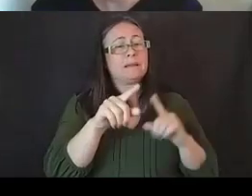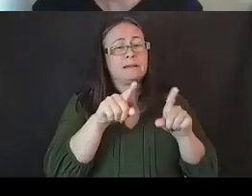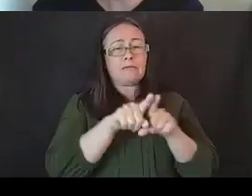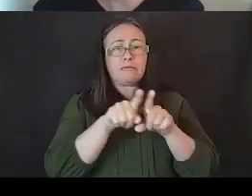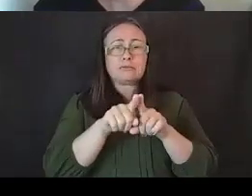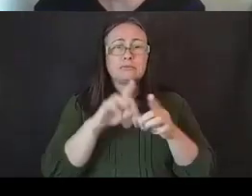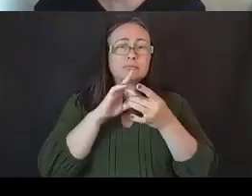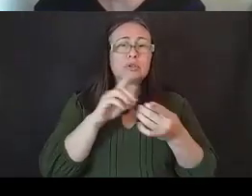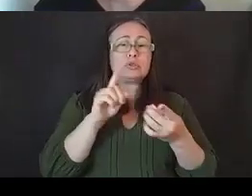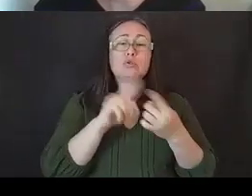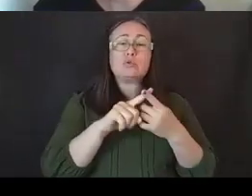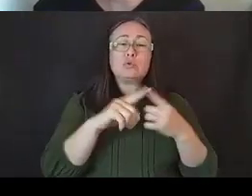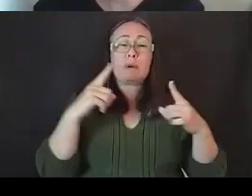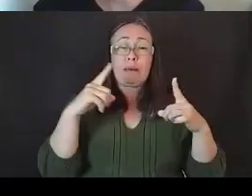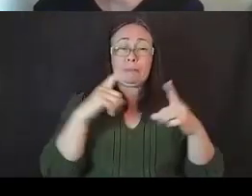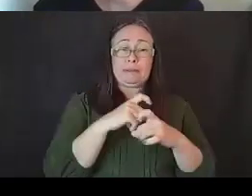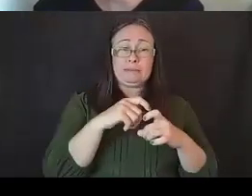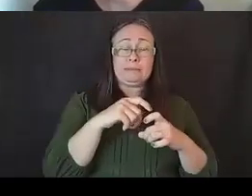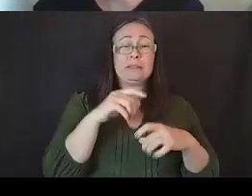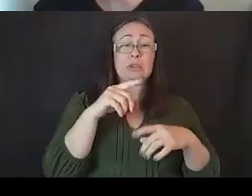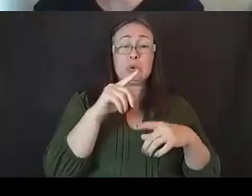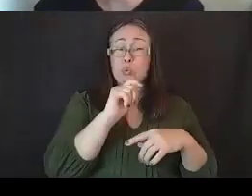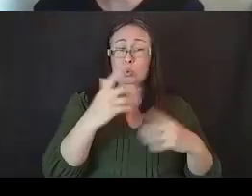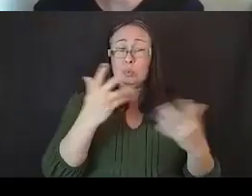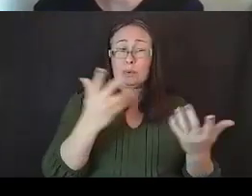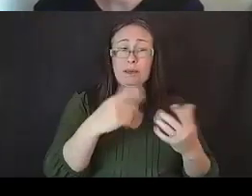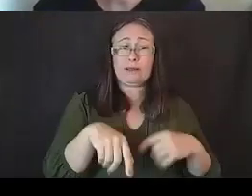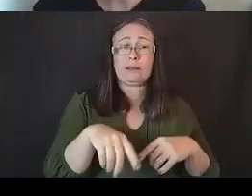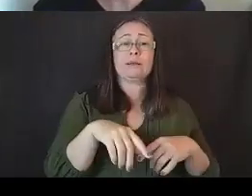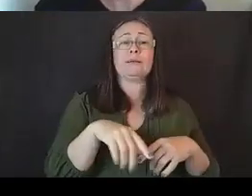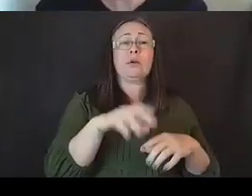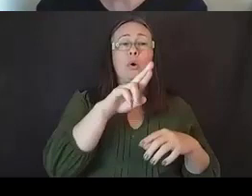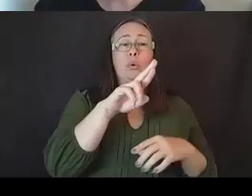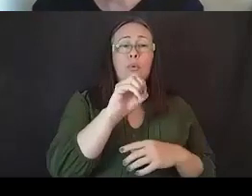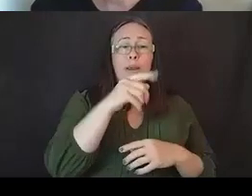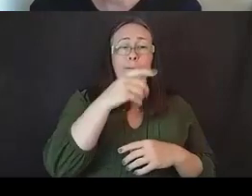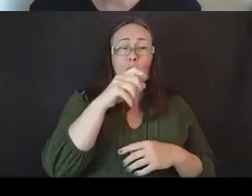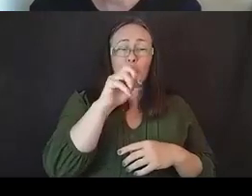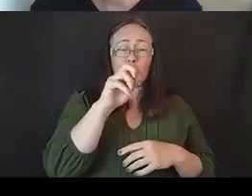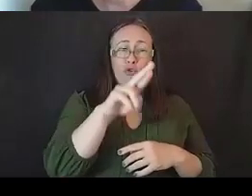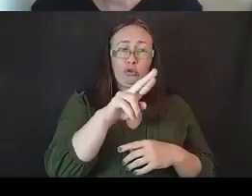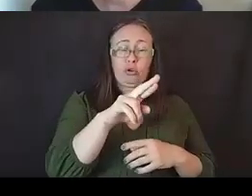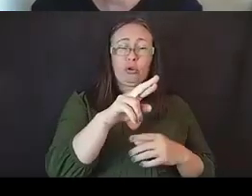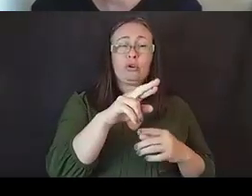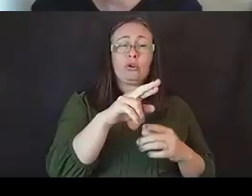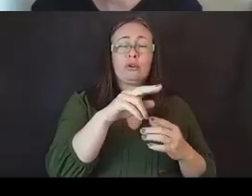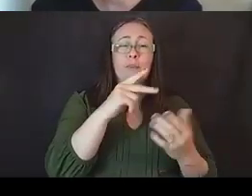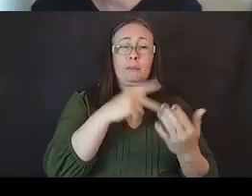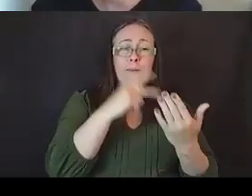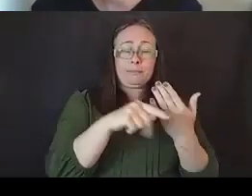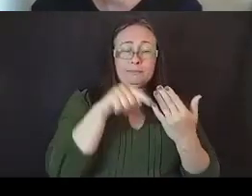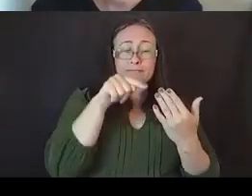The tools available here include the RePORT term module where you can find details about individual funded grant awards,